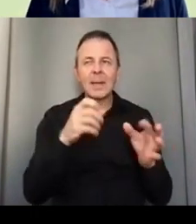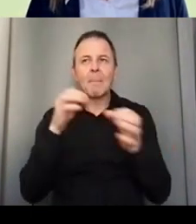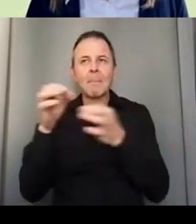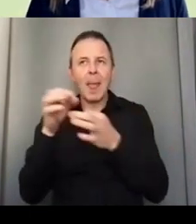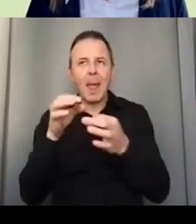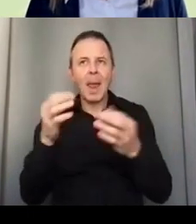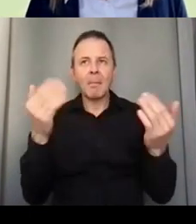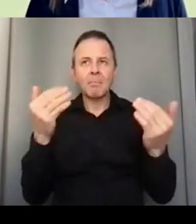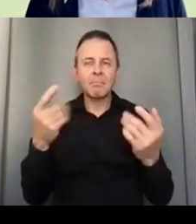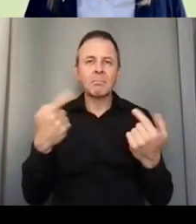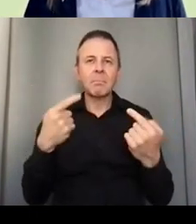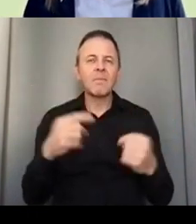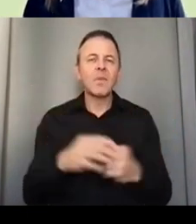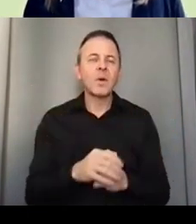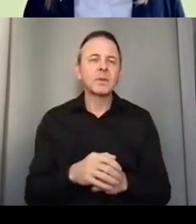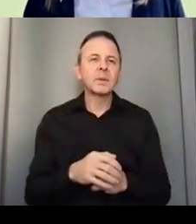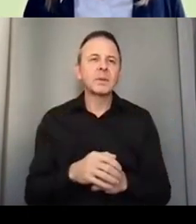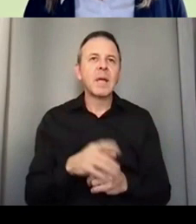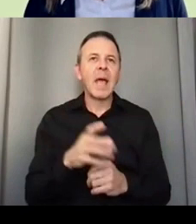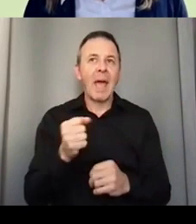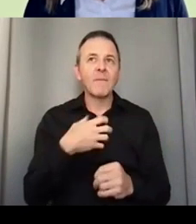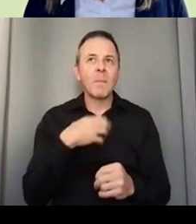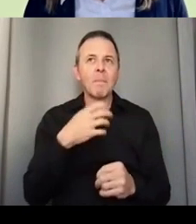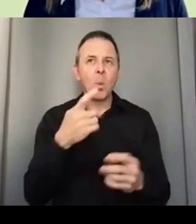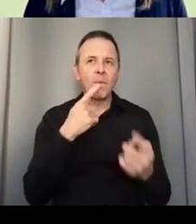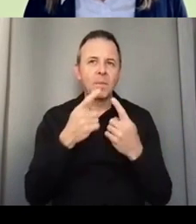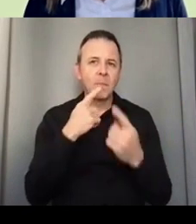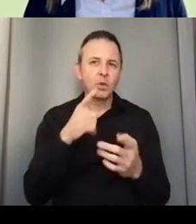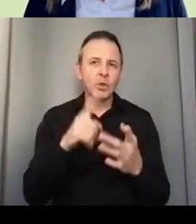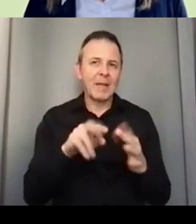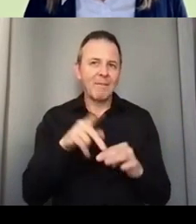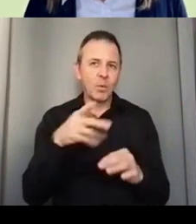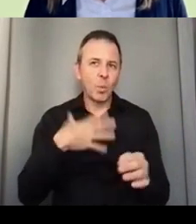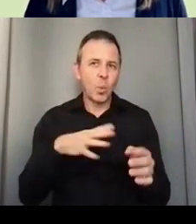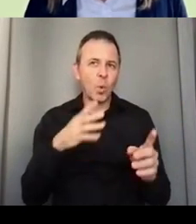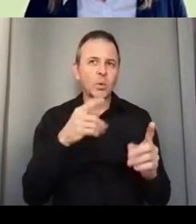further information if you would like to contact family advocacy we could assist